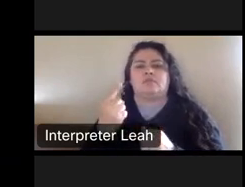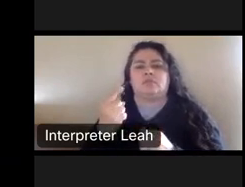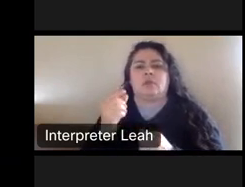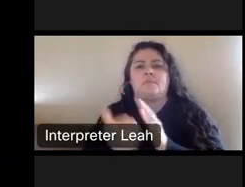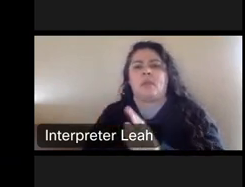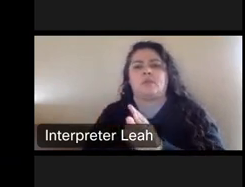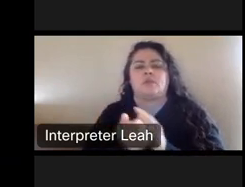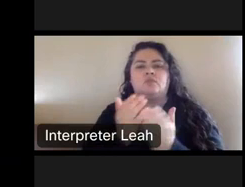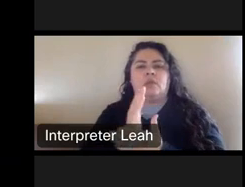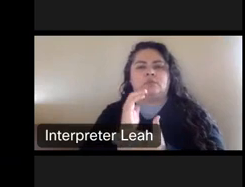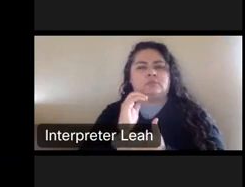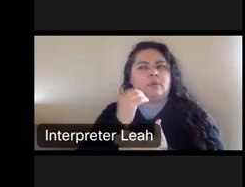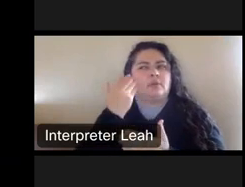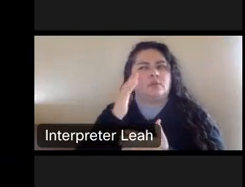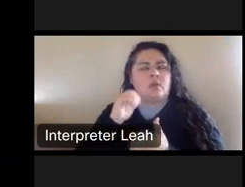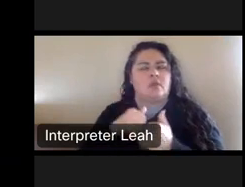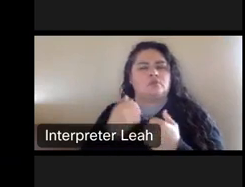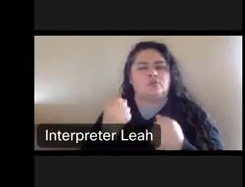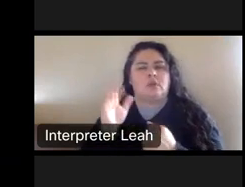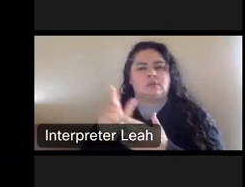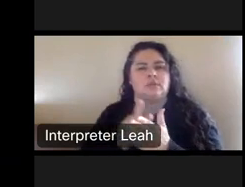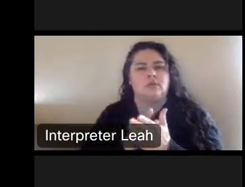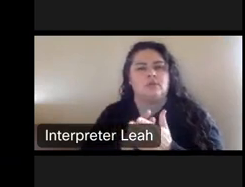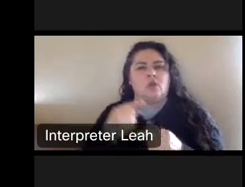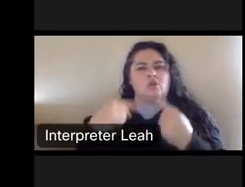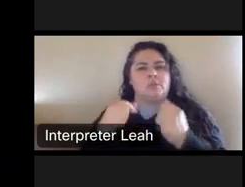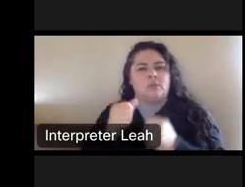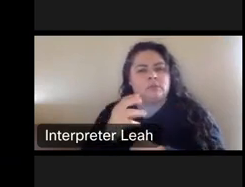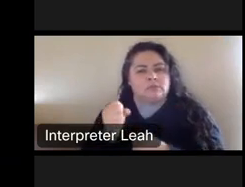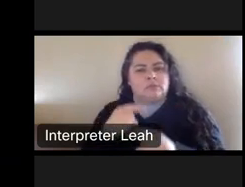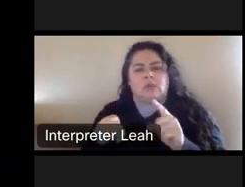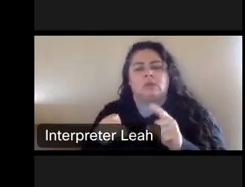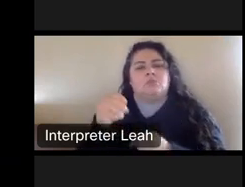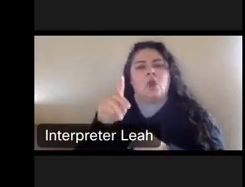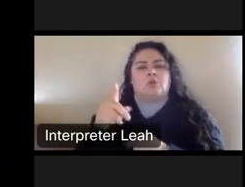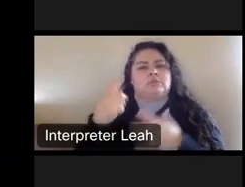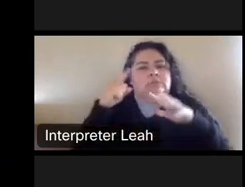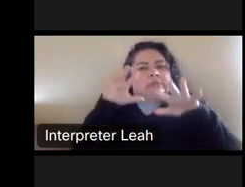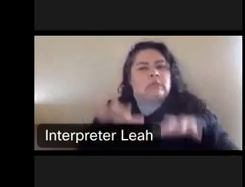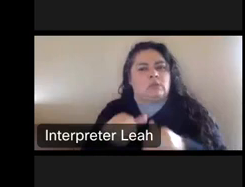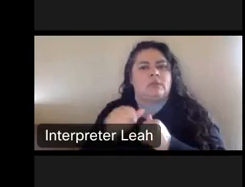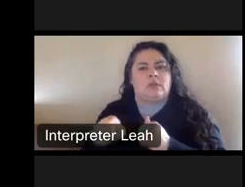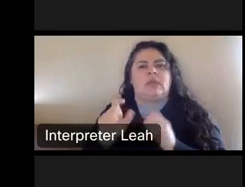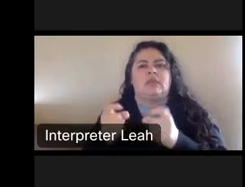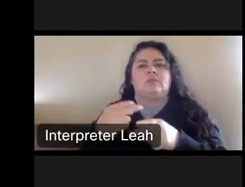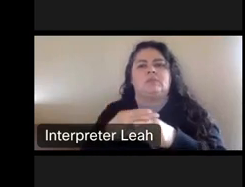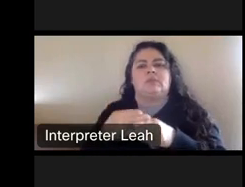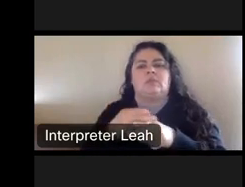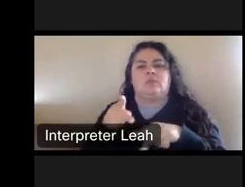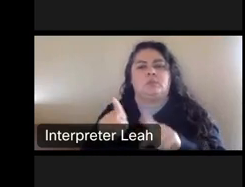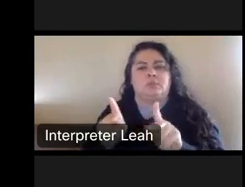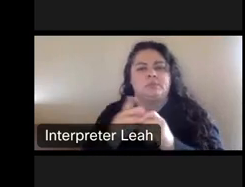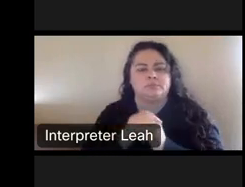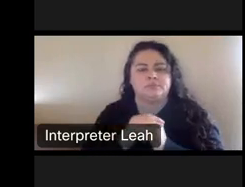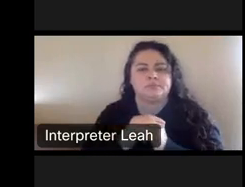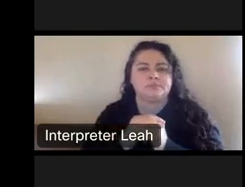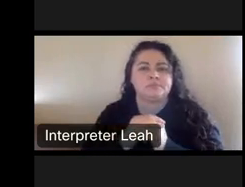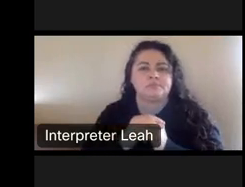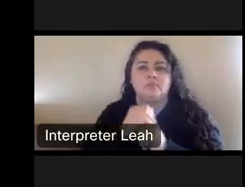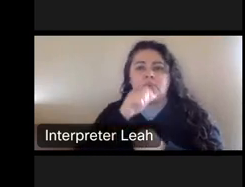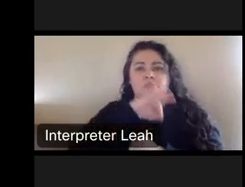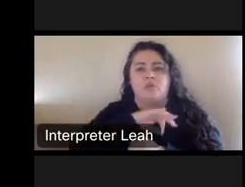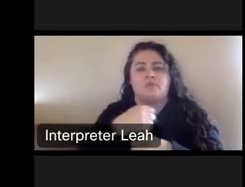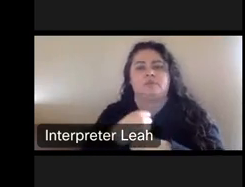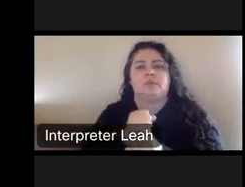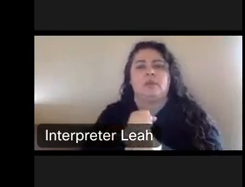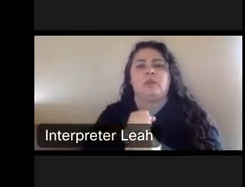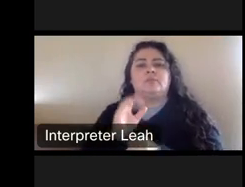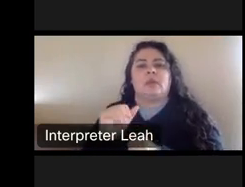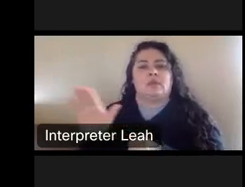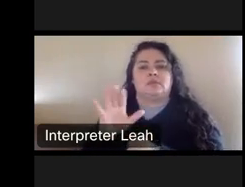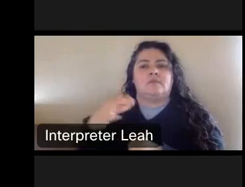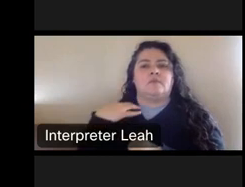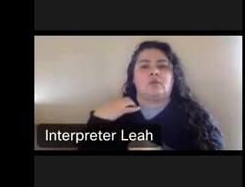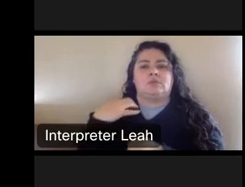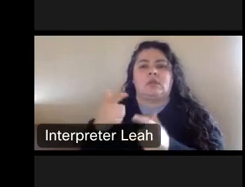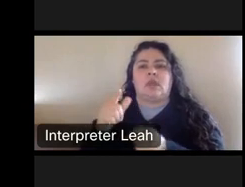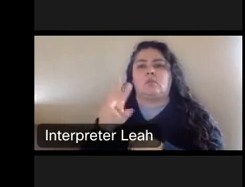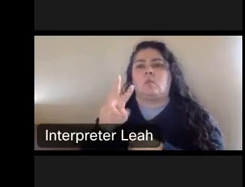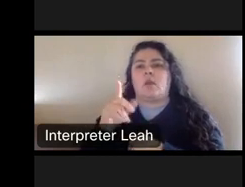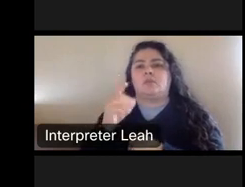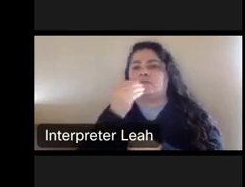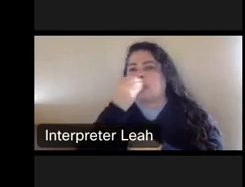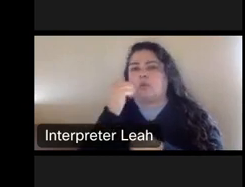I don't know how strong that legal argument was, but the parks department quickly settled with him and issued a temporary permit and a nonprofit was created by his volunteers that allowed wildflower works to continue to exist,